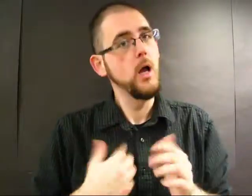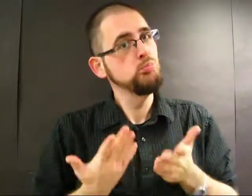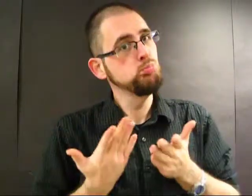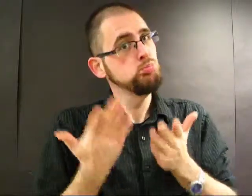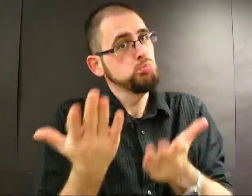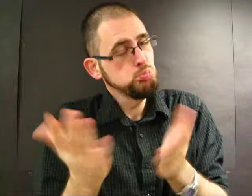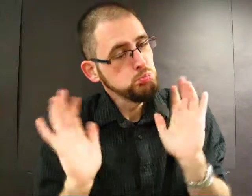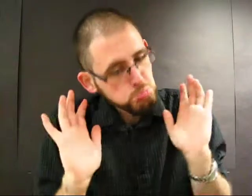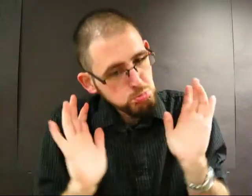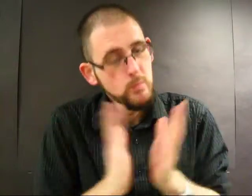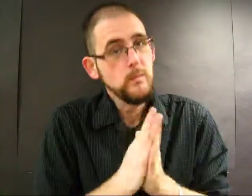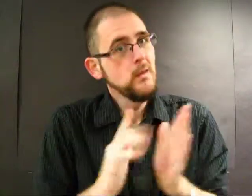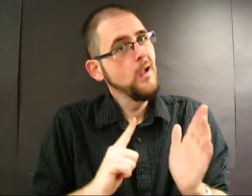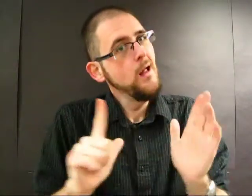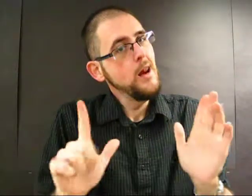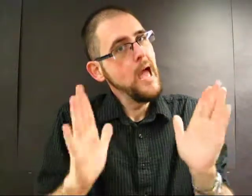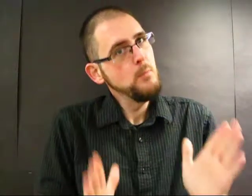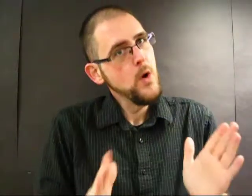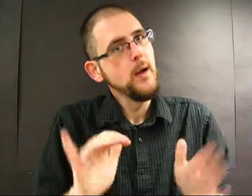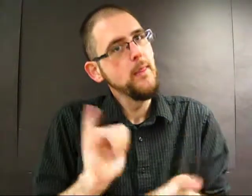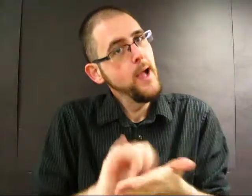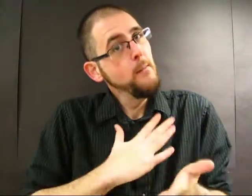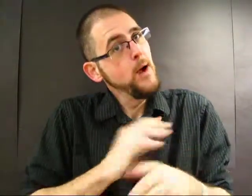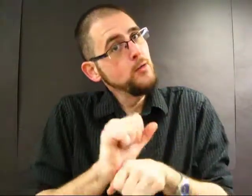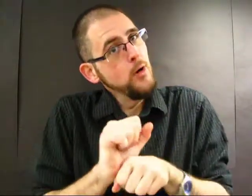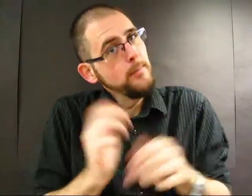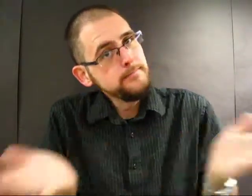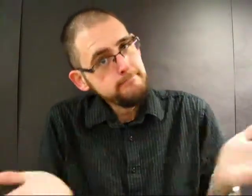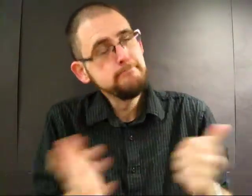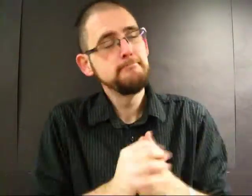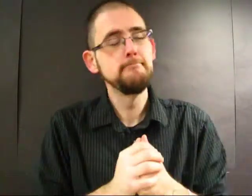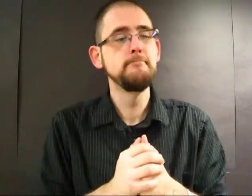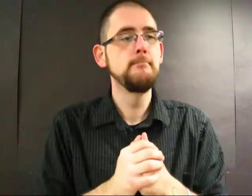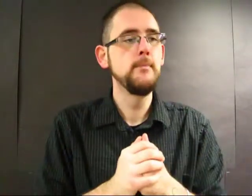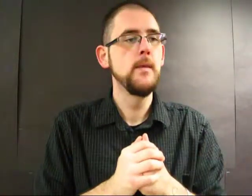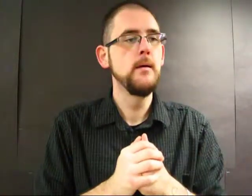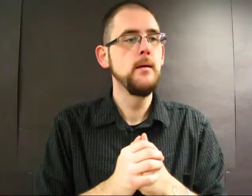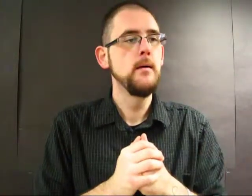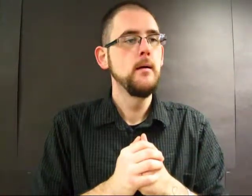It's my job to suggest that as a librarian.